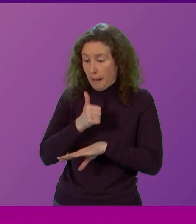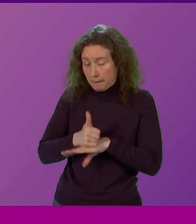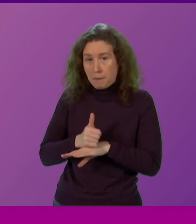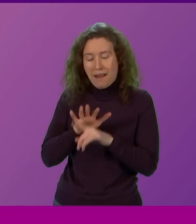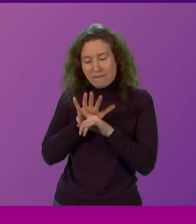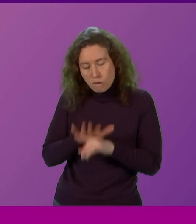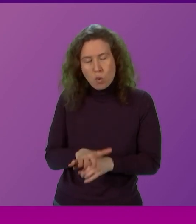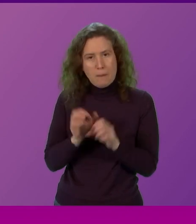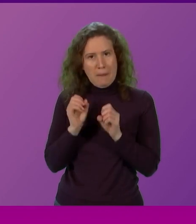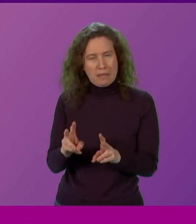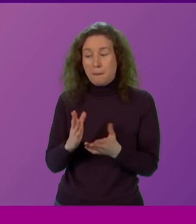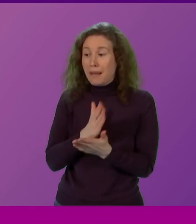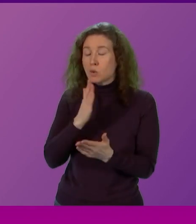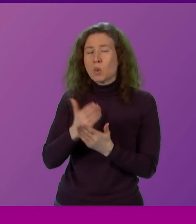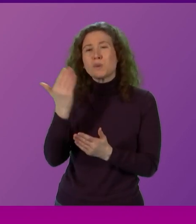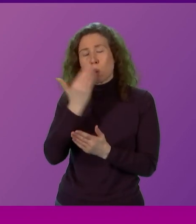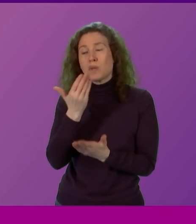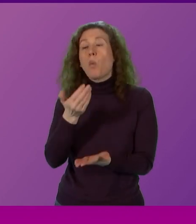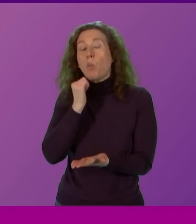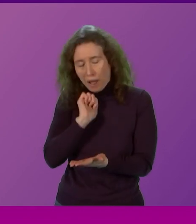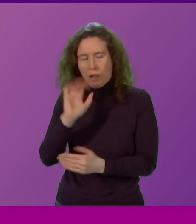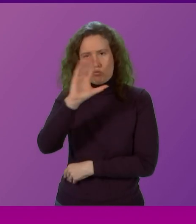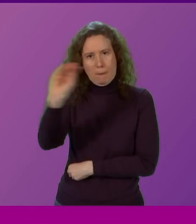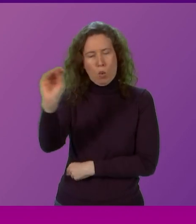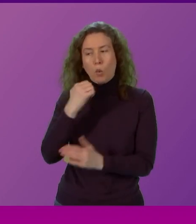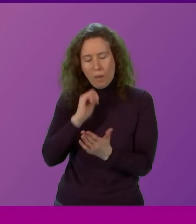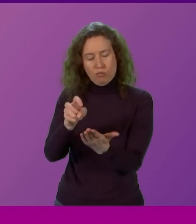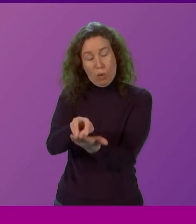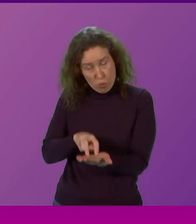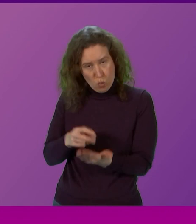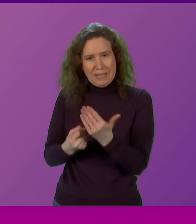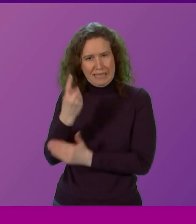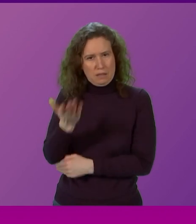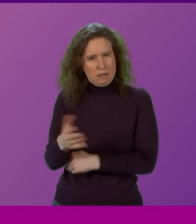mechanism to ensure that schools are accurately reporting incidents?